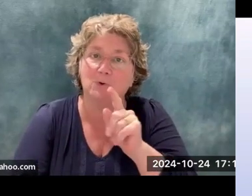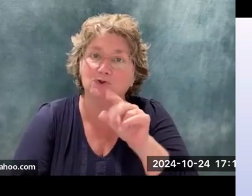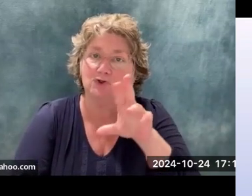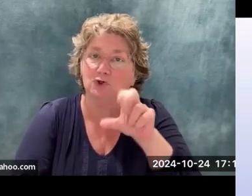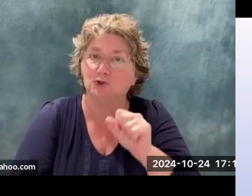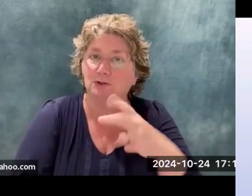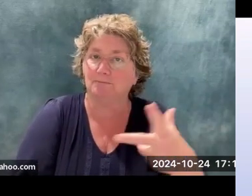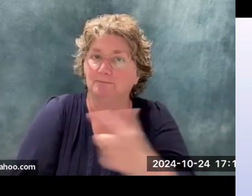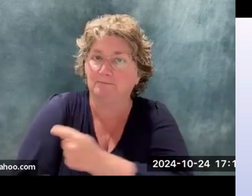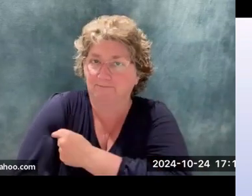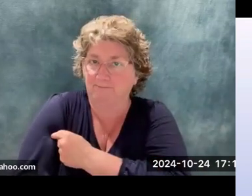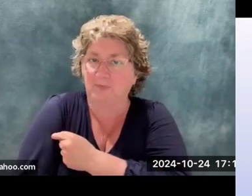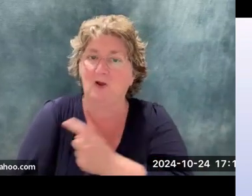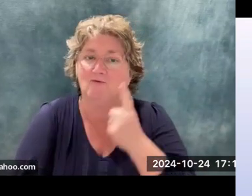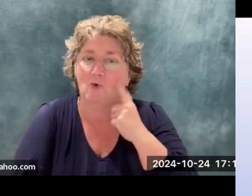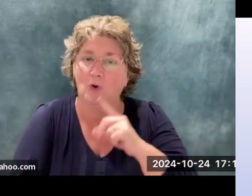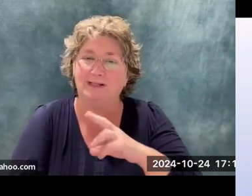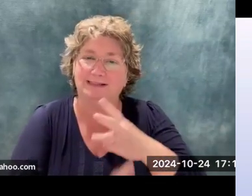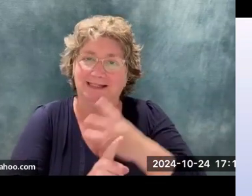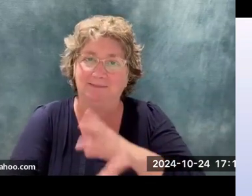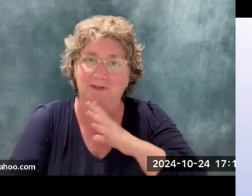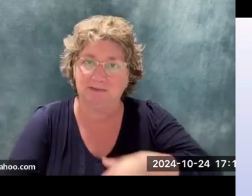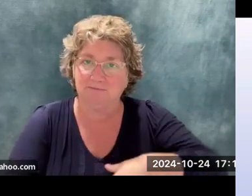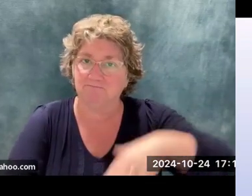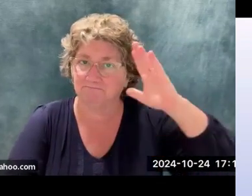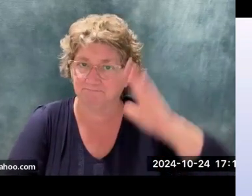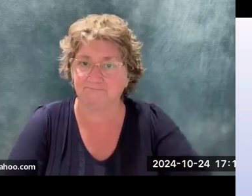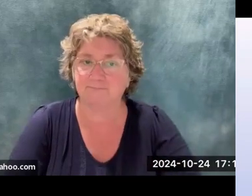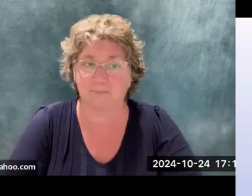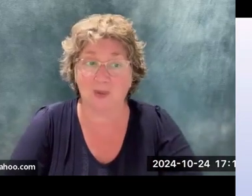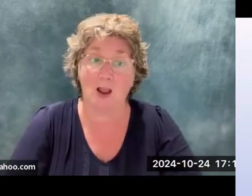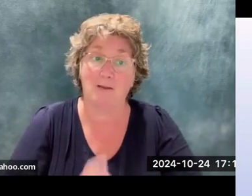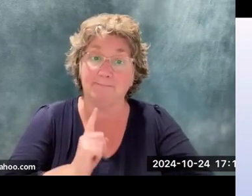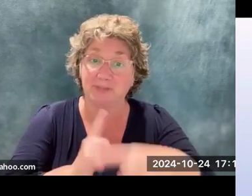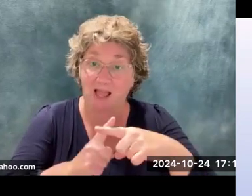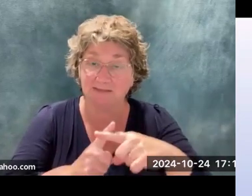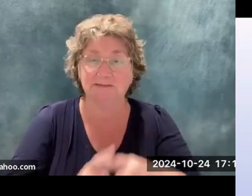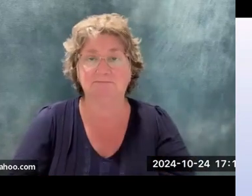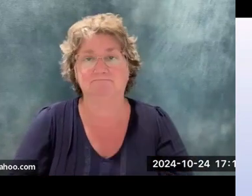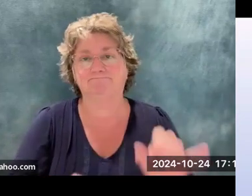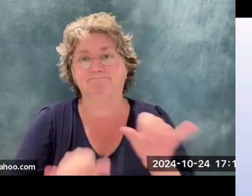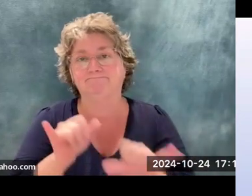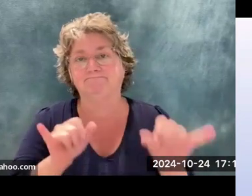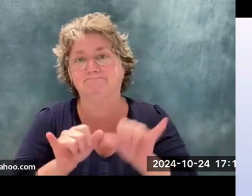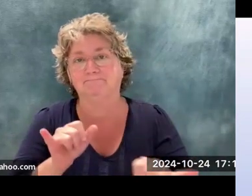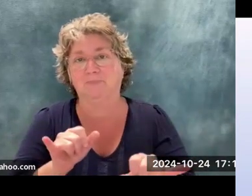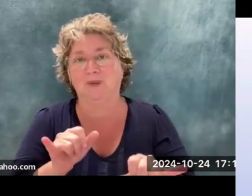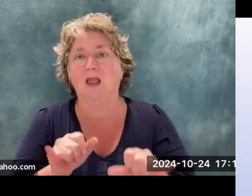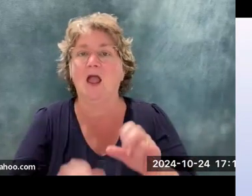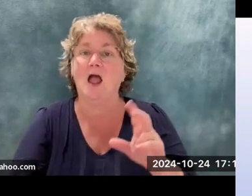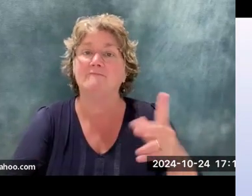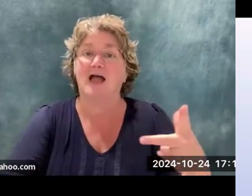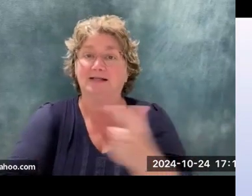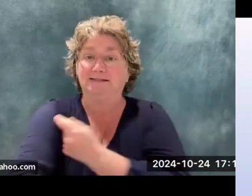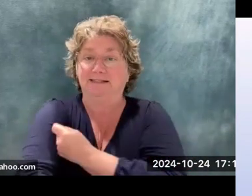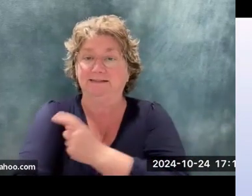such as diphtheria, tetanus, and acellular pertussis, measles, mumps, and rubella, and